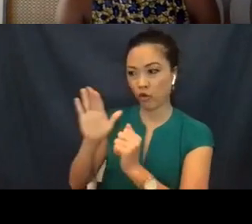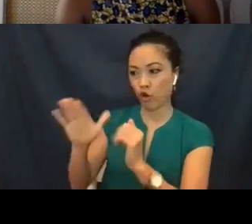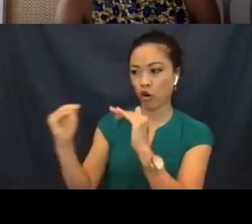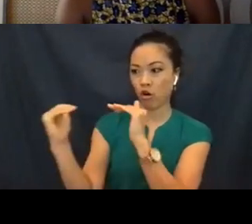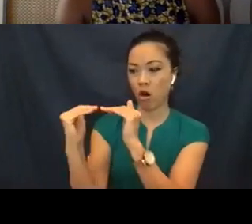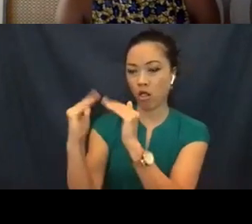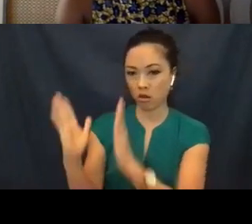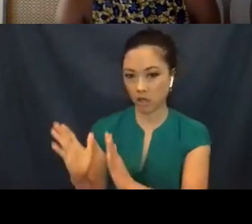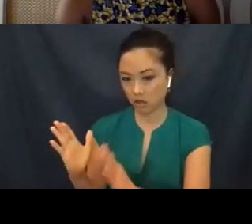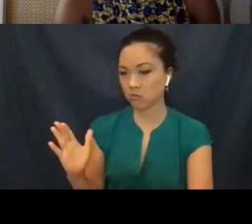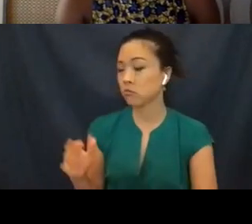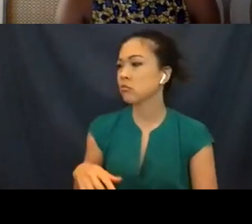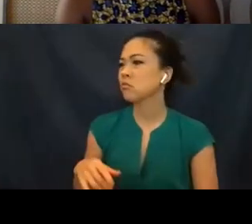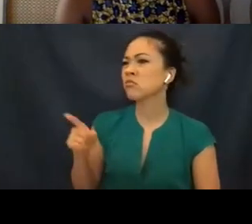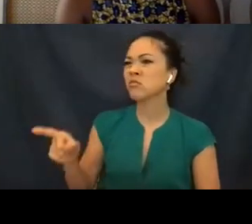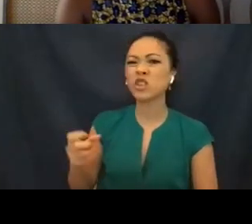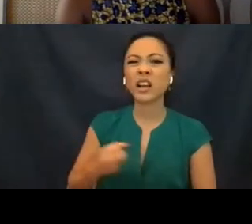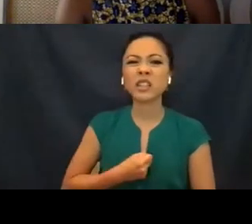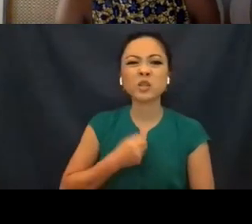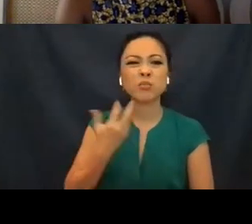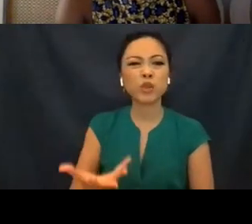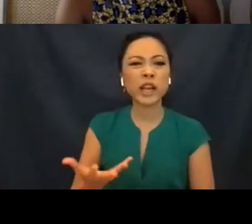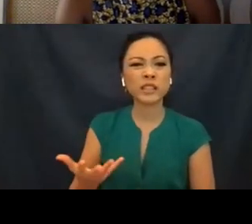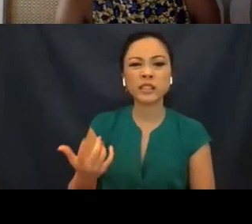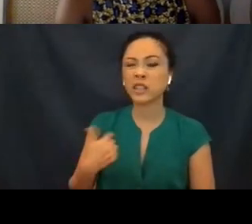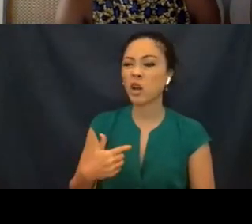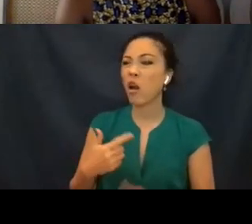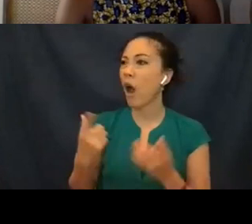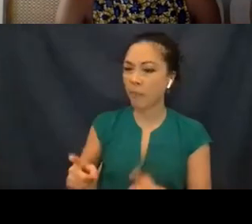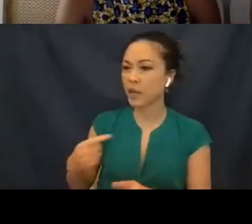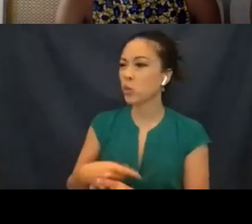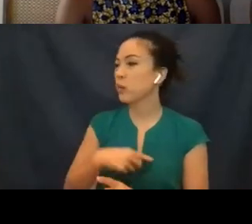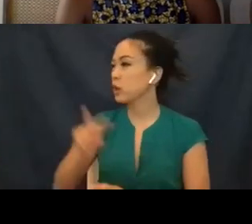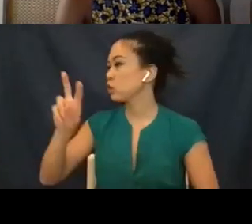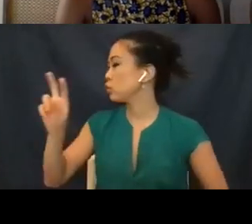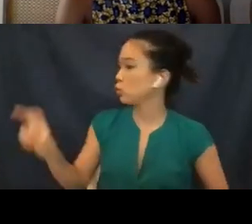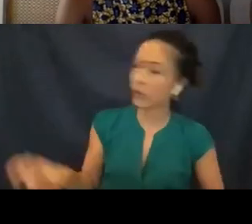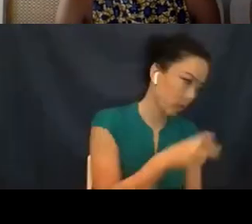swinging in this other direction and now he couldn't get presented because he didn't have